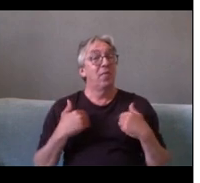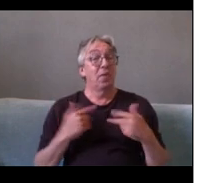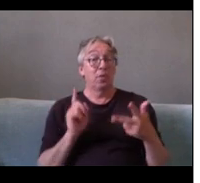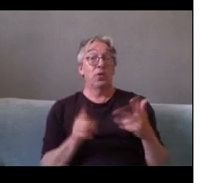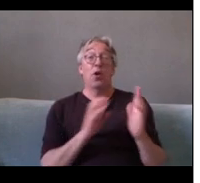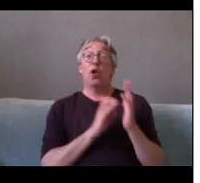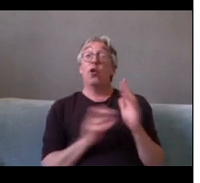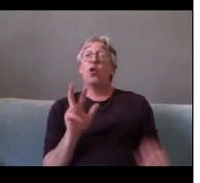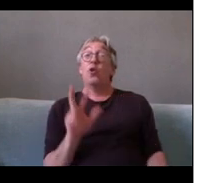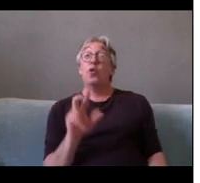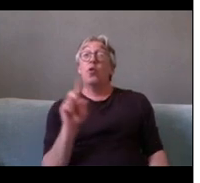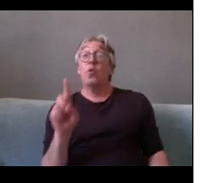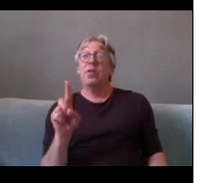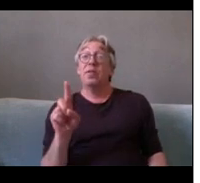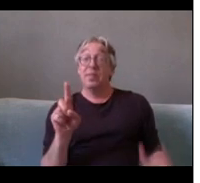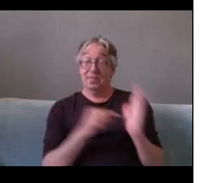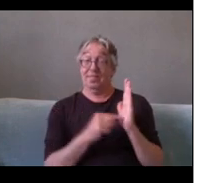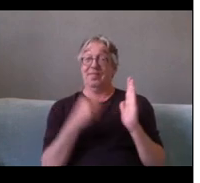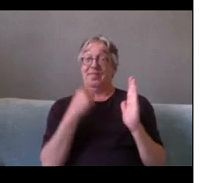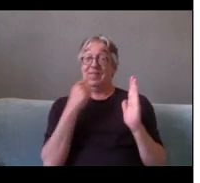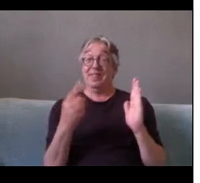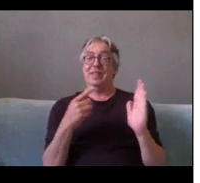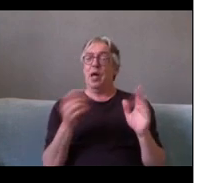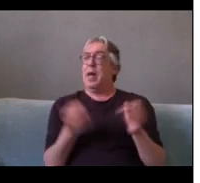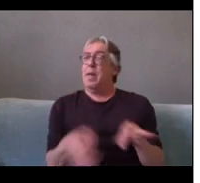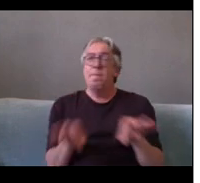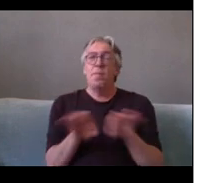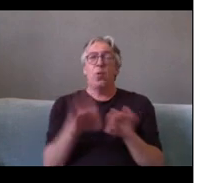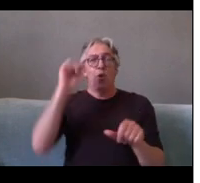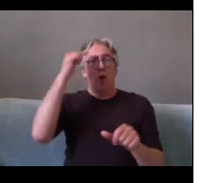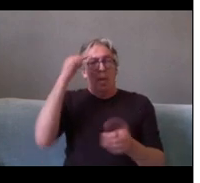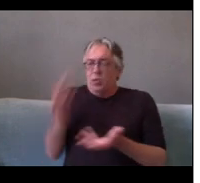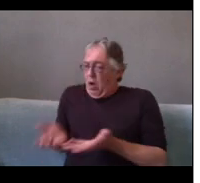of statistical data that would inform policies.